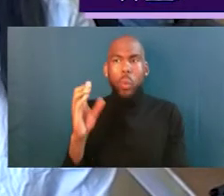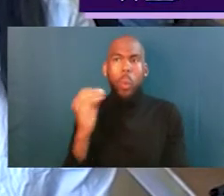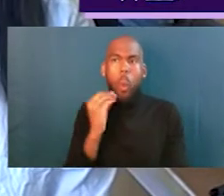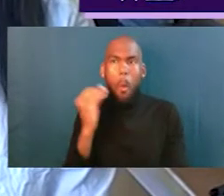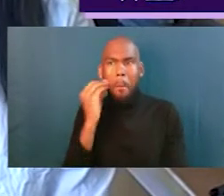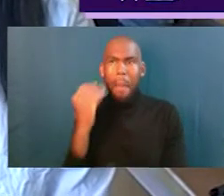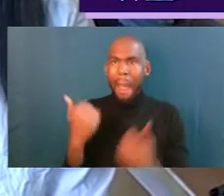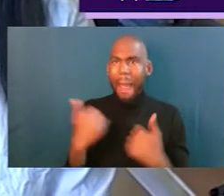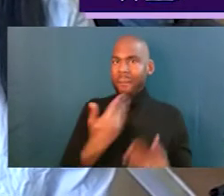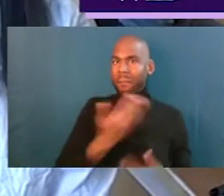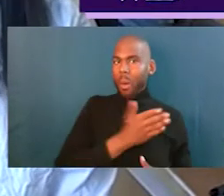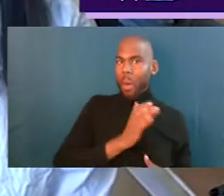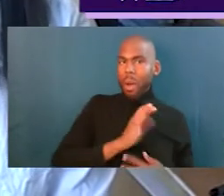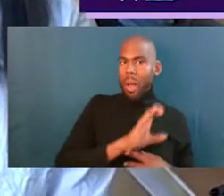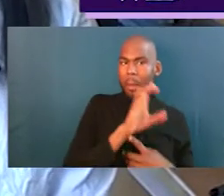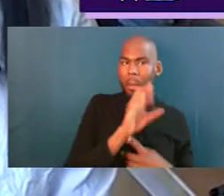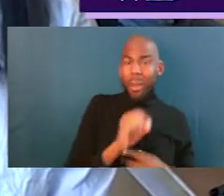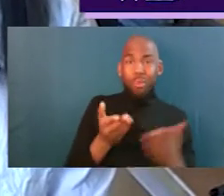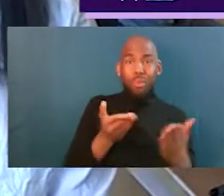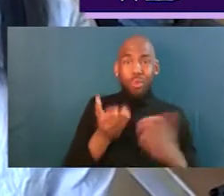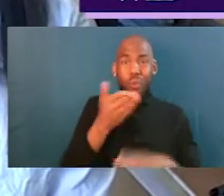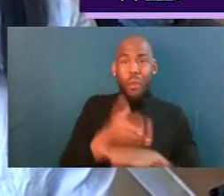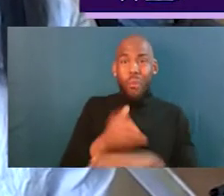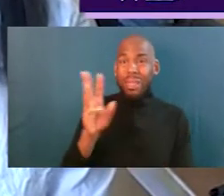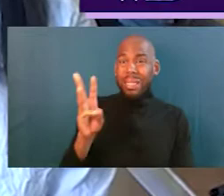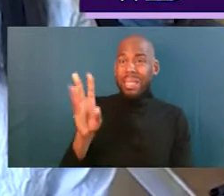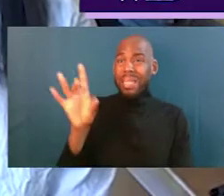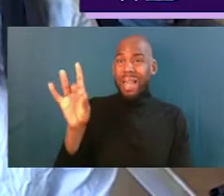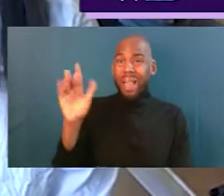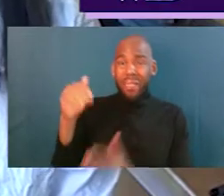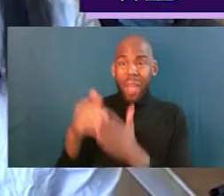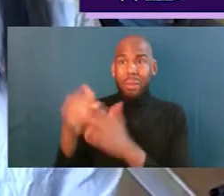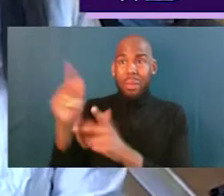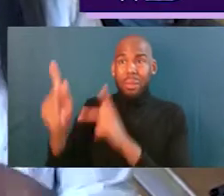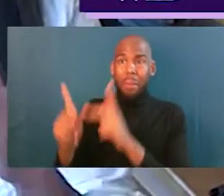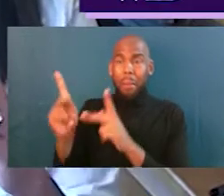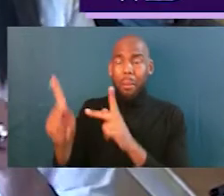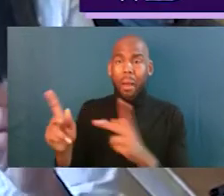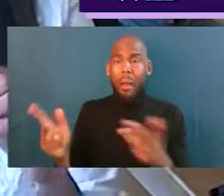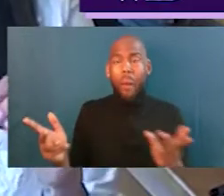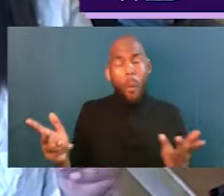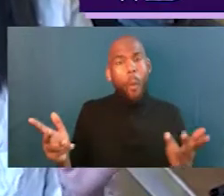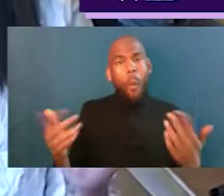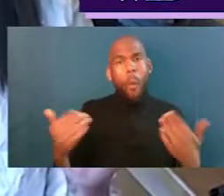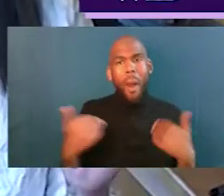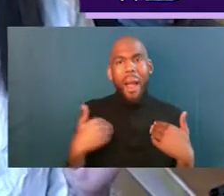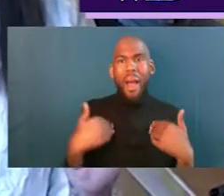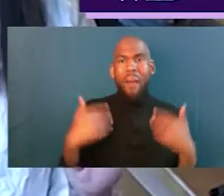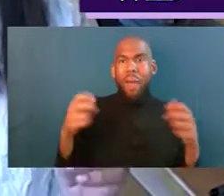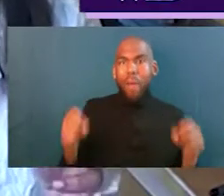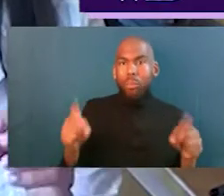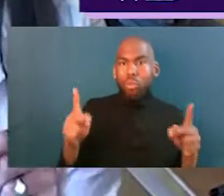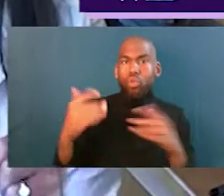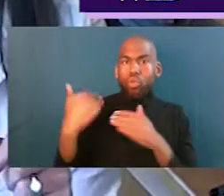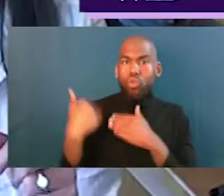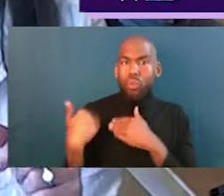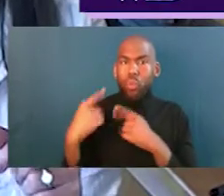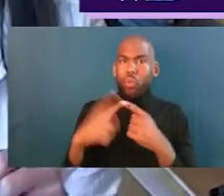to approximately 268,000 people. So we have the opportunity and the responsibility to